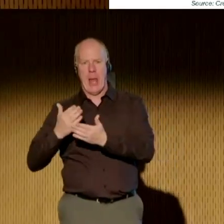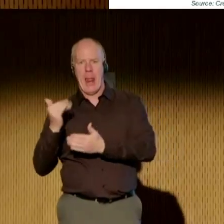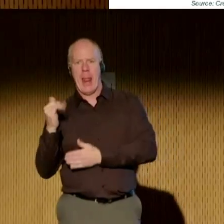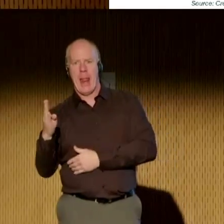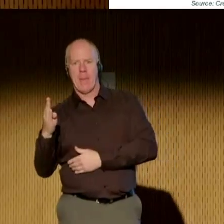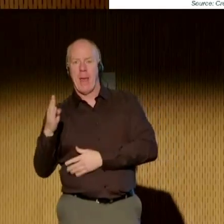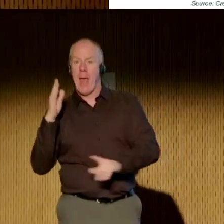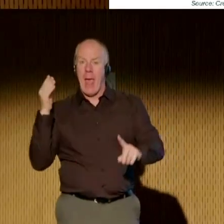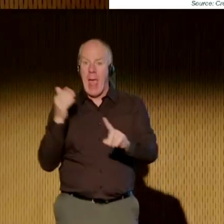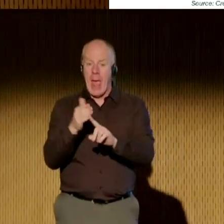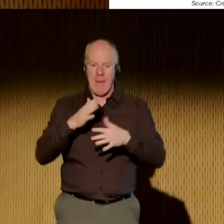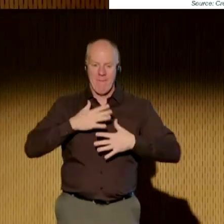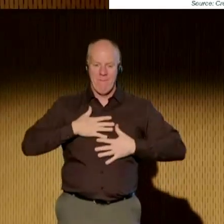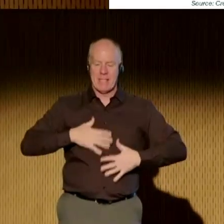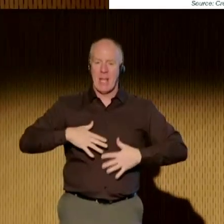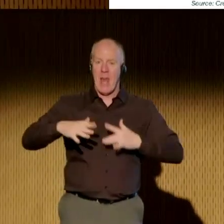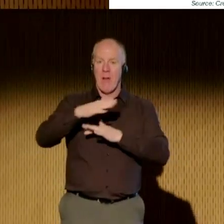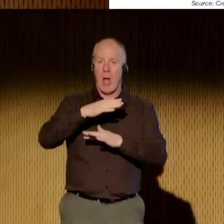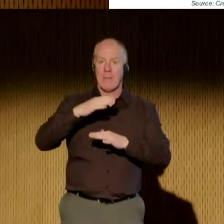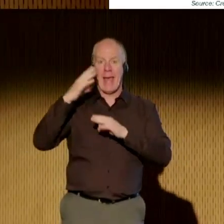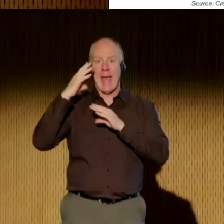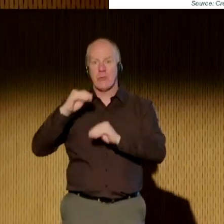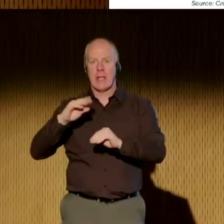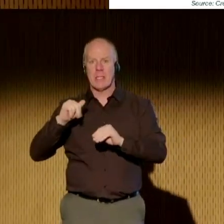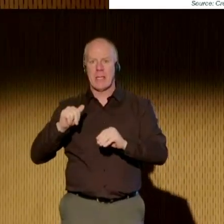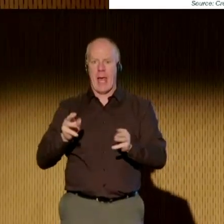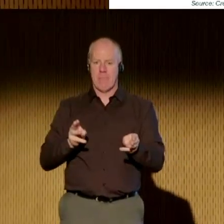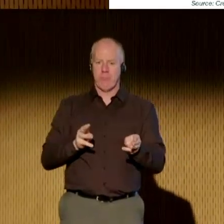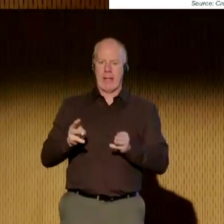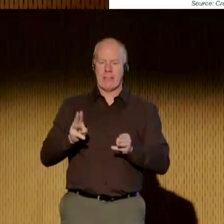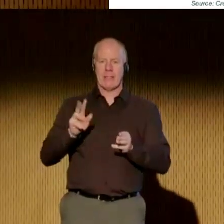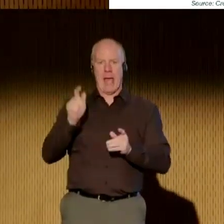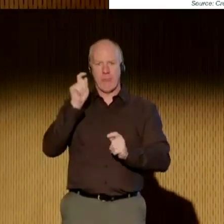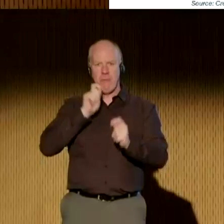physical space where educators can experiment, practice, and reflect the actual - i-teach